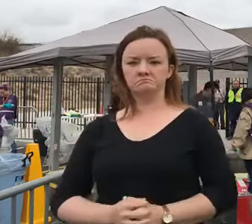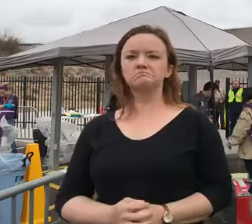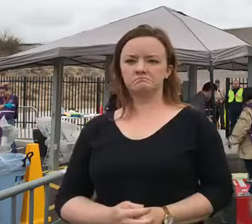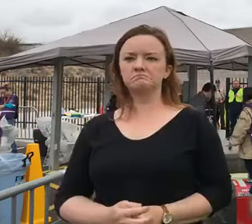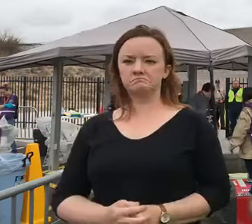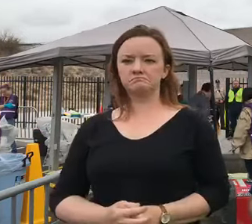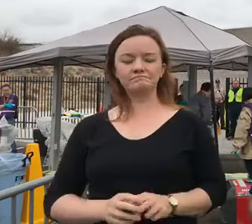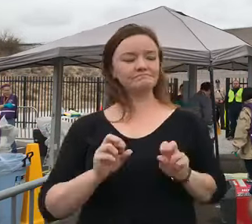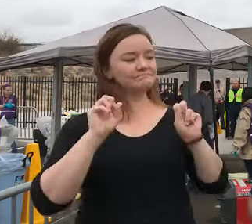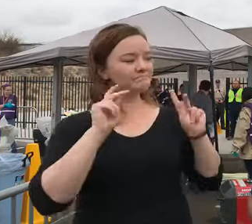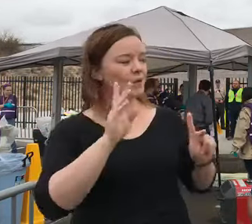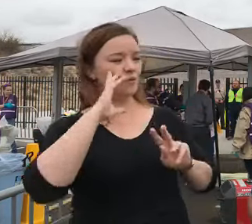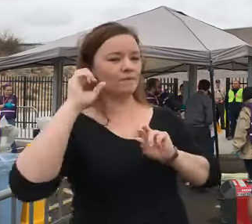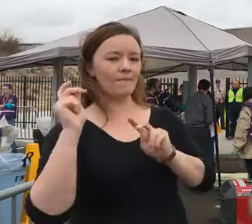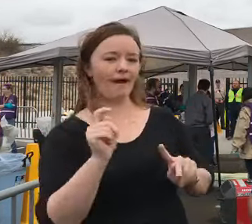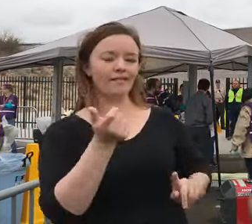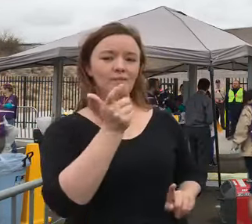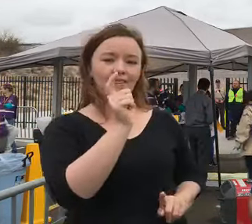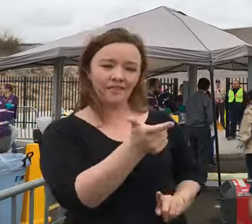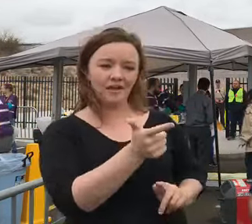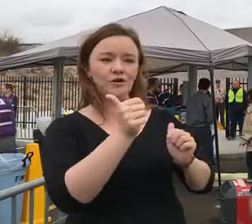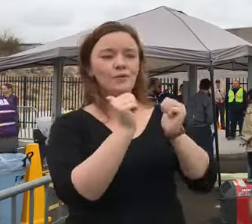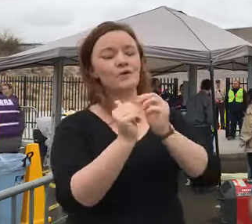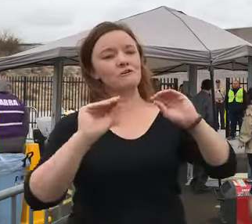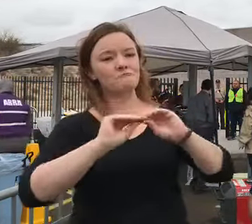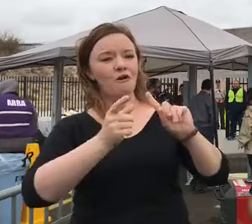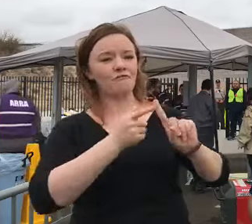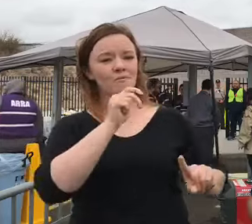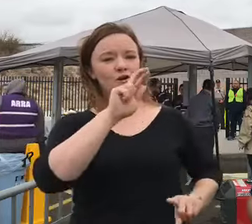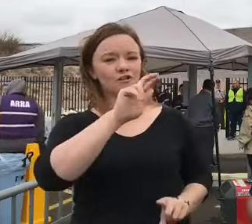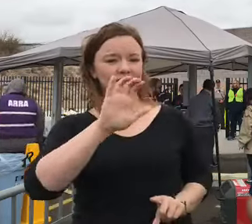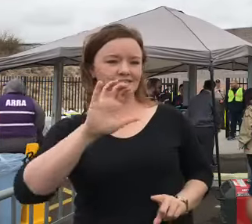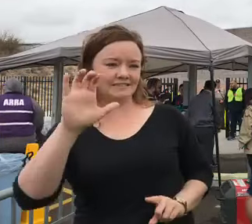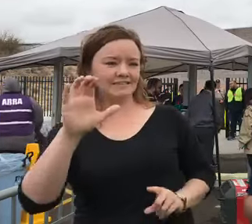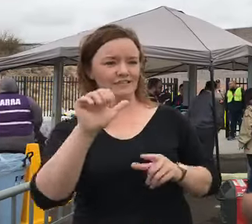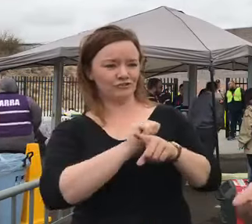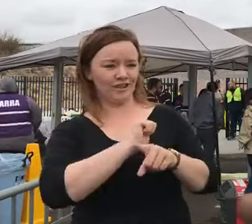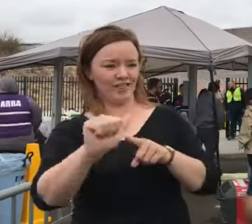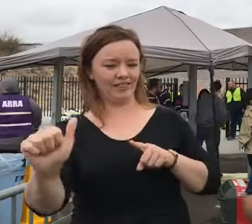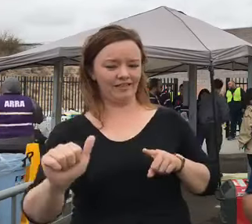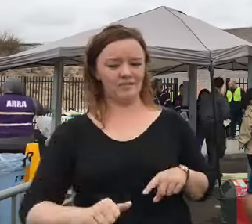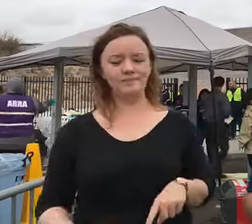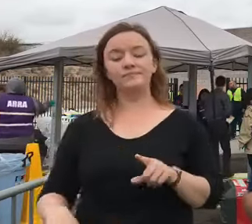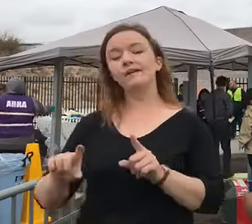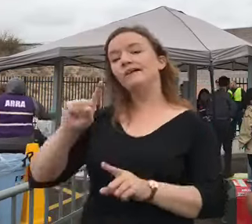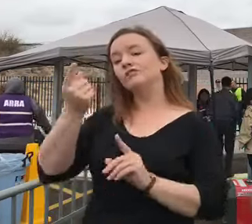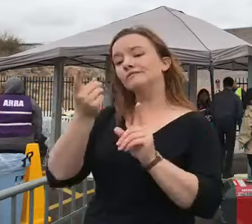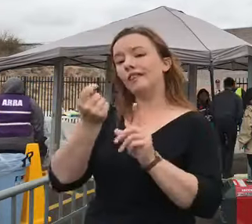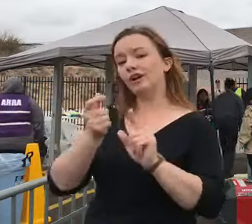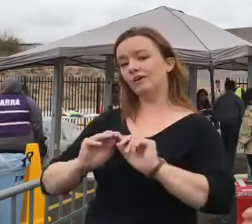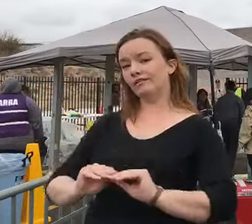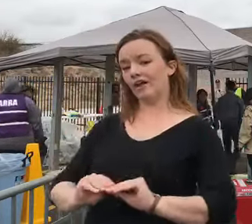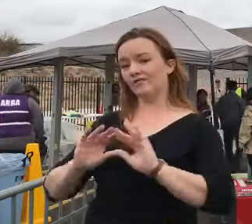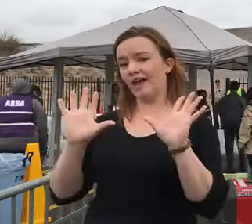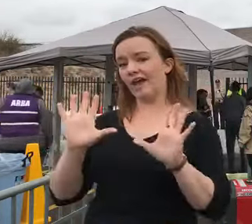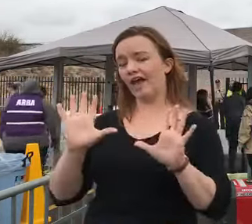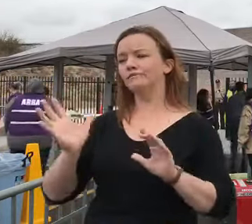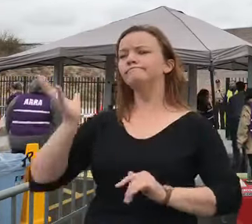Okay, we'll be back a little later with more from the Reception and Care Center drill. Great. Yeah, just a little clarification, I mentioned in the earlier segment,